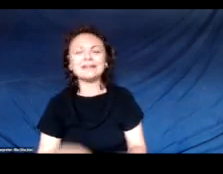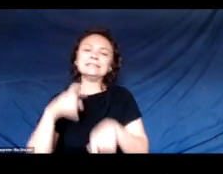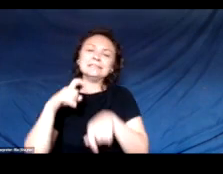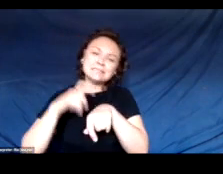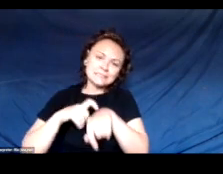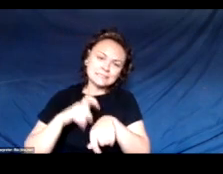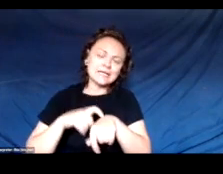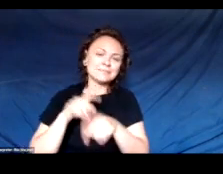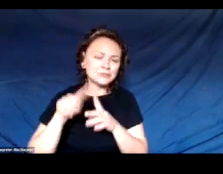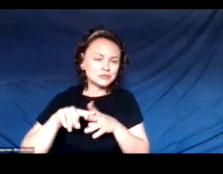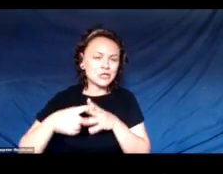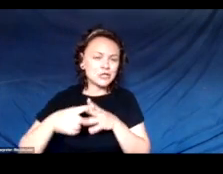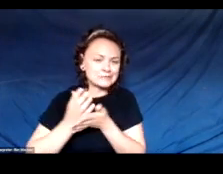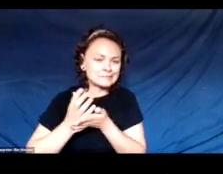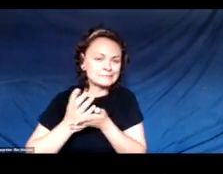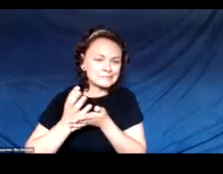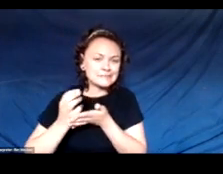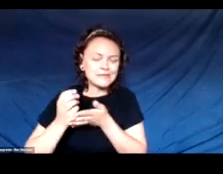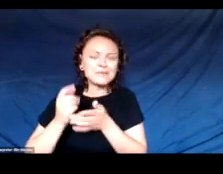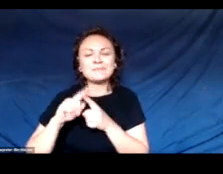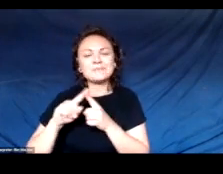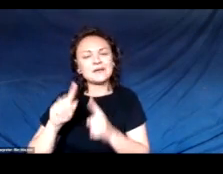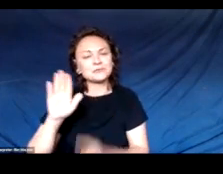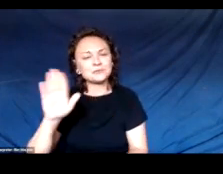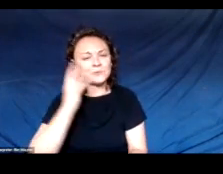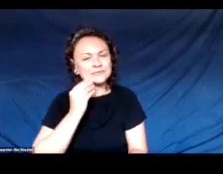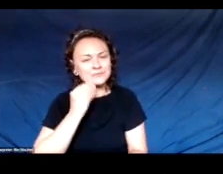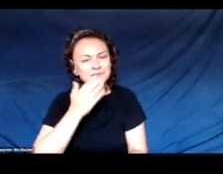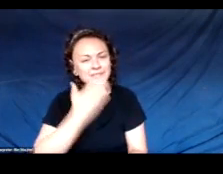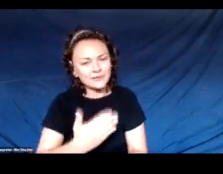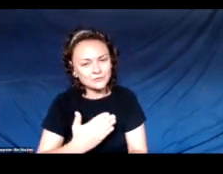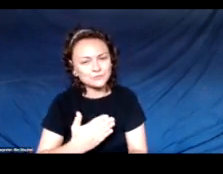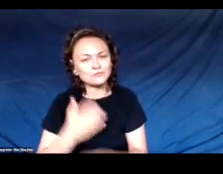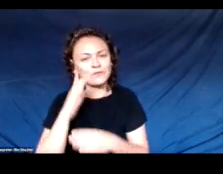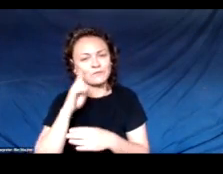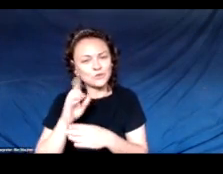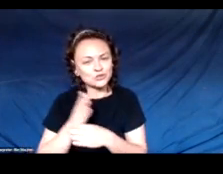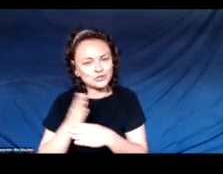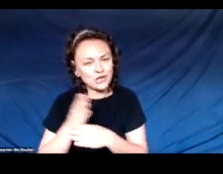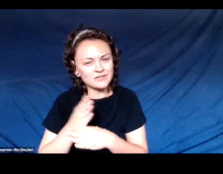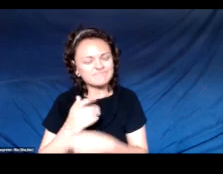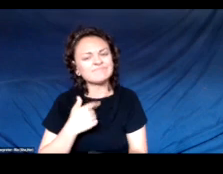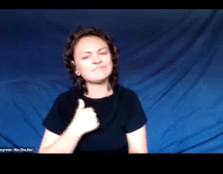Thank you for sharing that experience of yours, and I'm sorry to hear that as well.